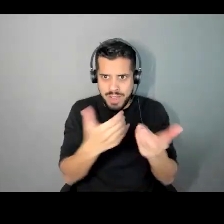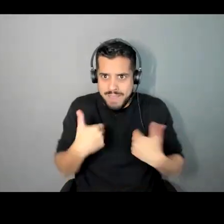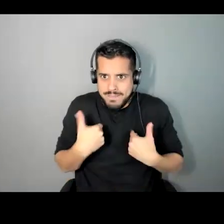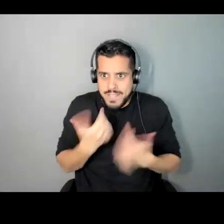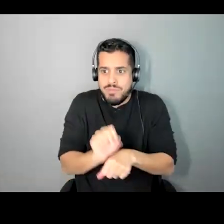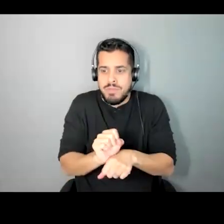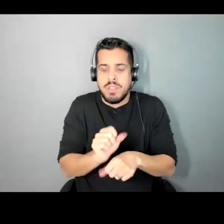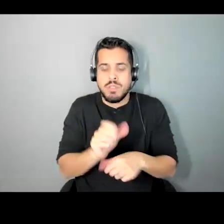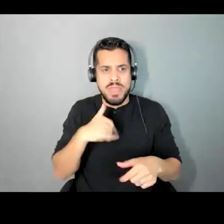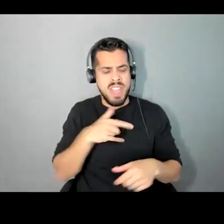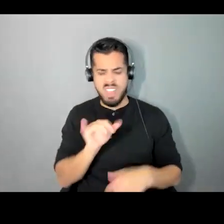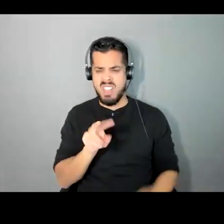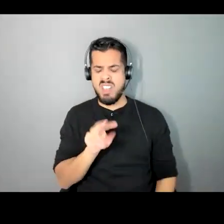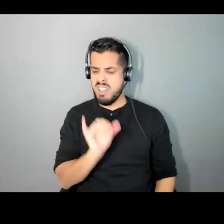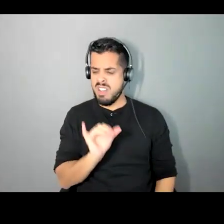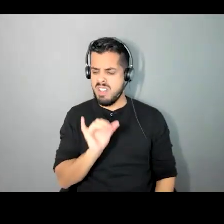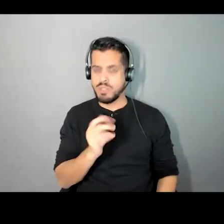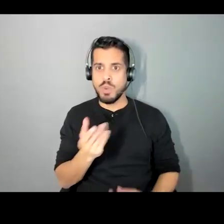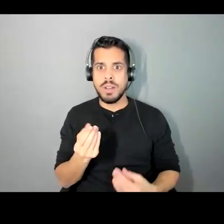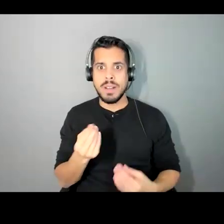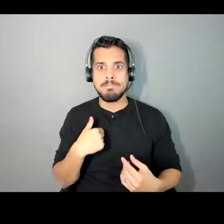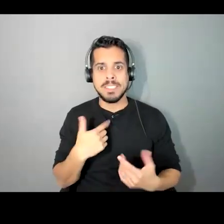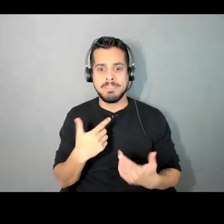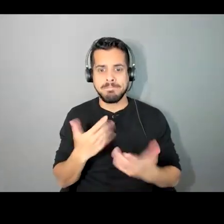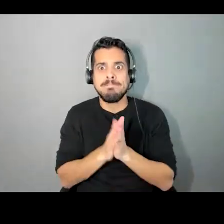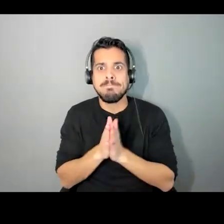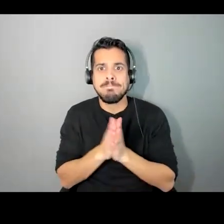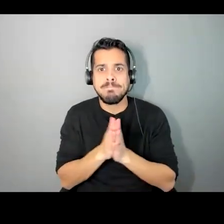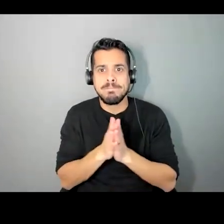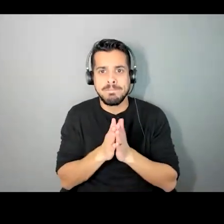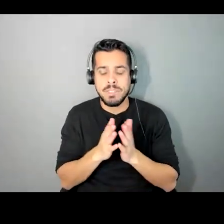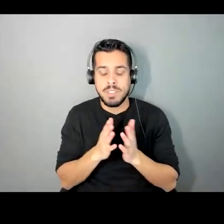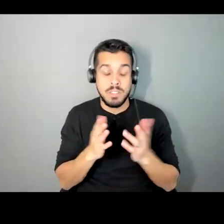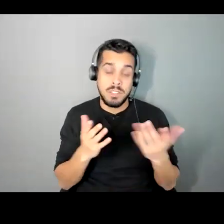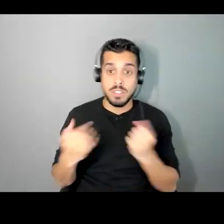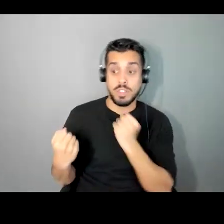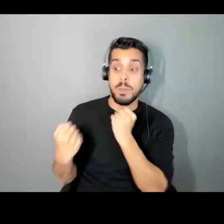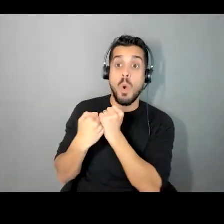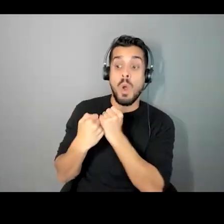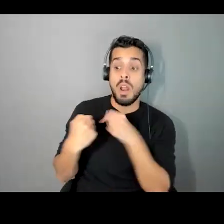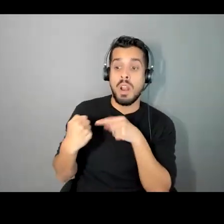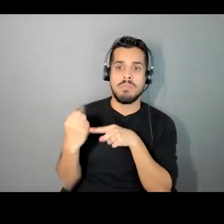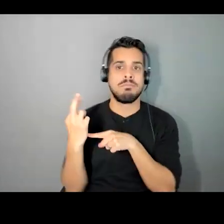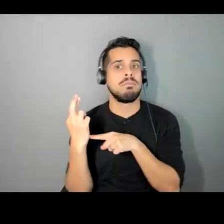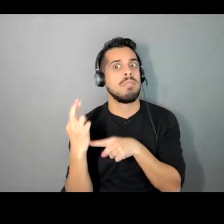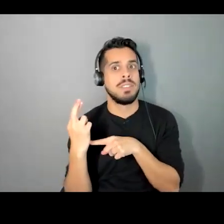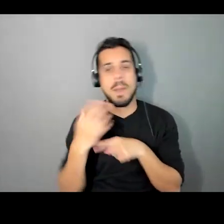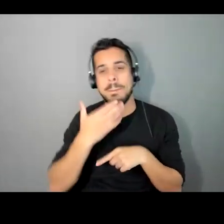uh... what can I do? And it really, the-- the my-- the support I had was from my best friend and better half, um...